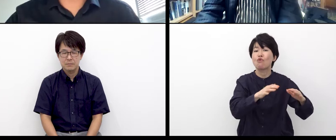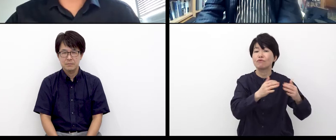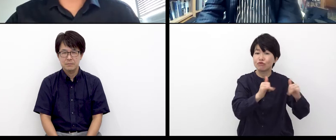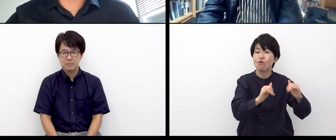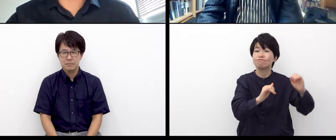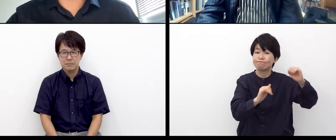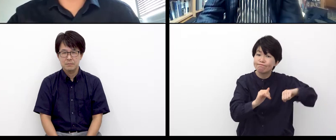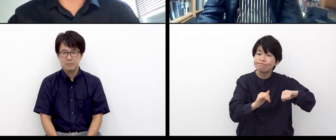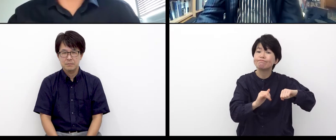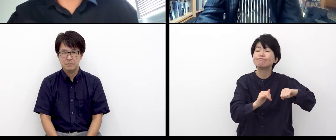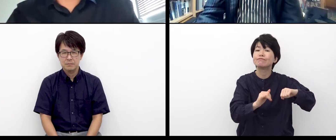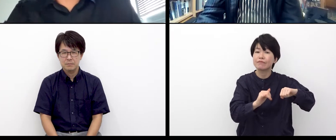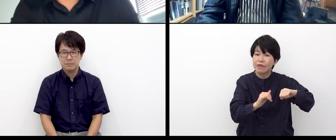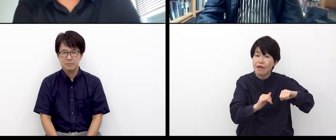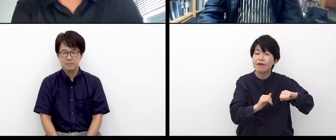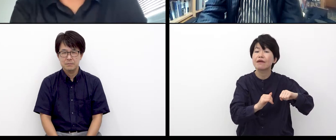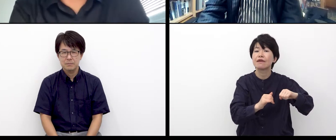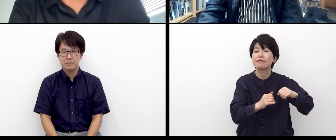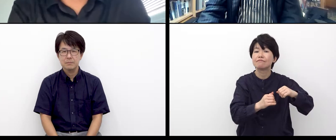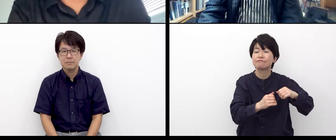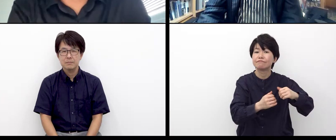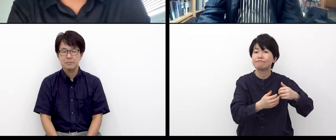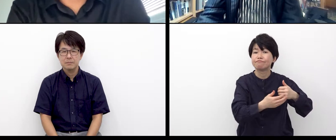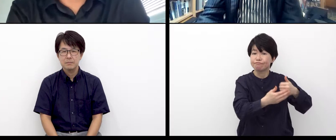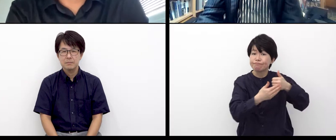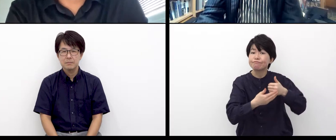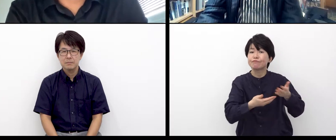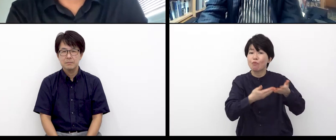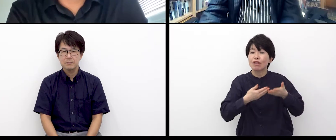but—I wonder how to say—those people shutting themselves away at home